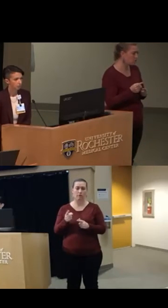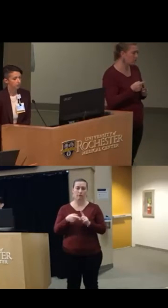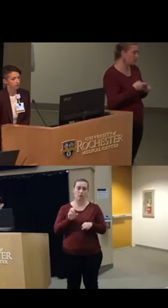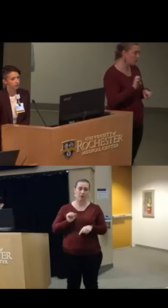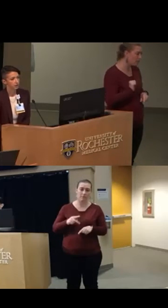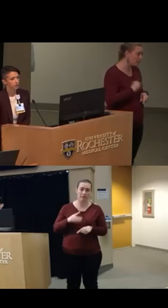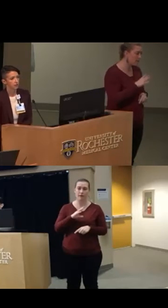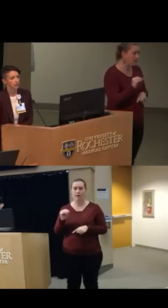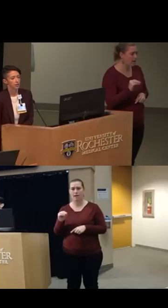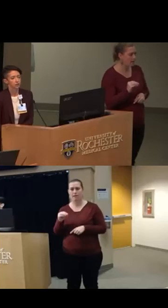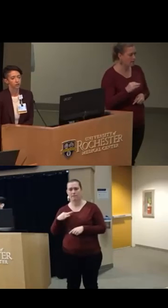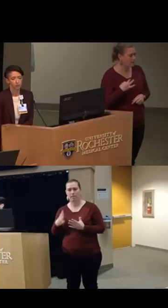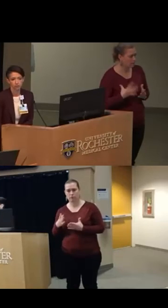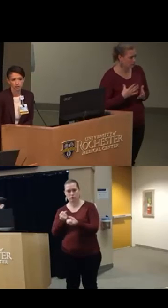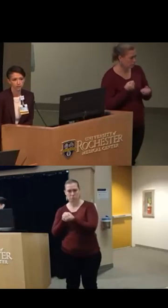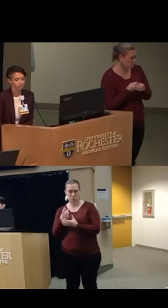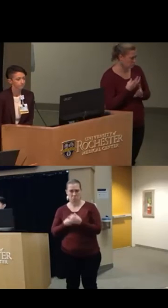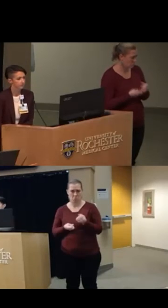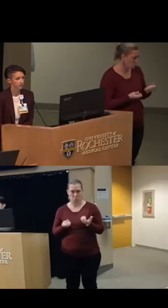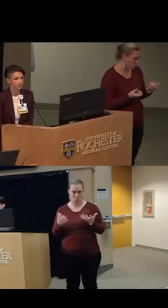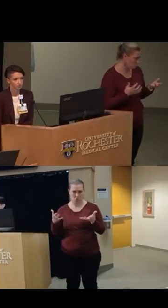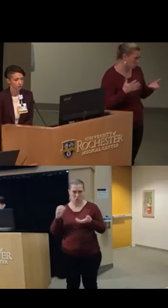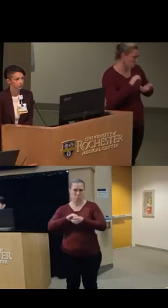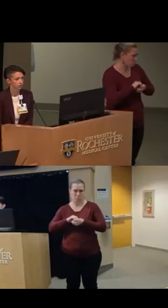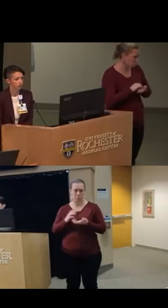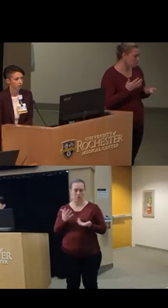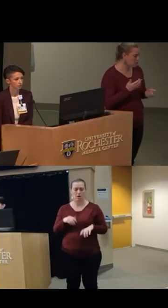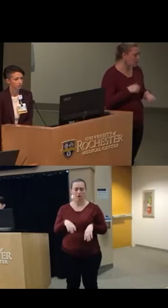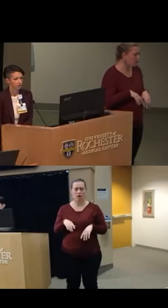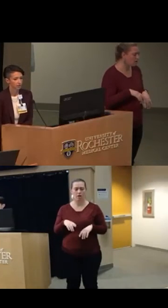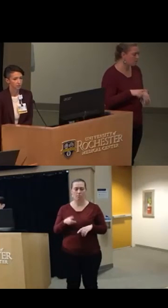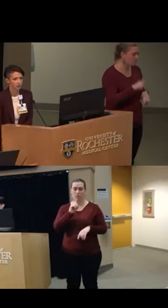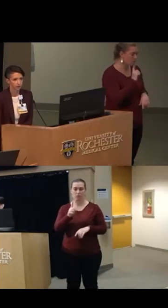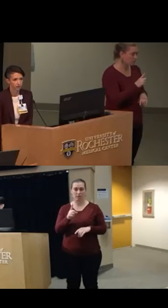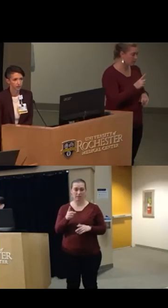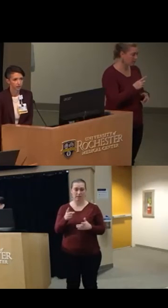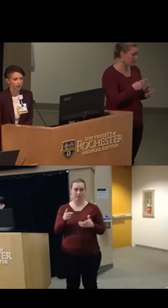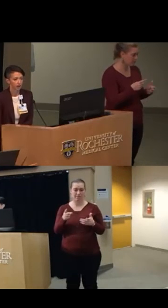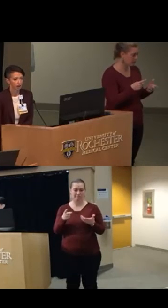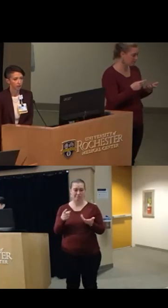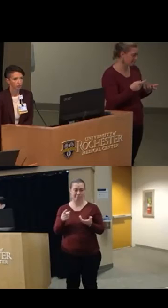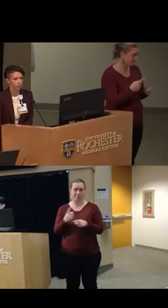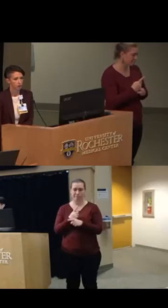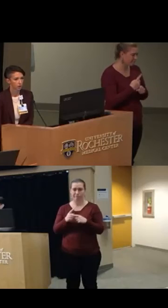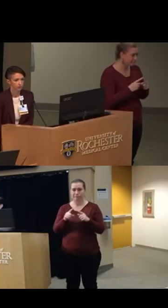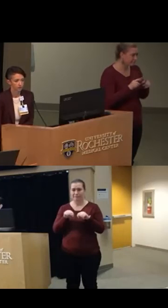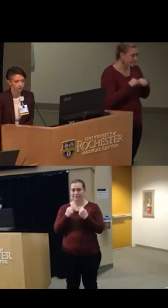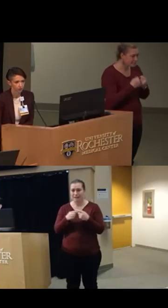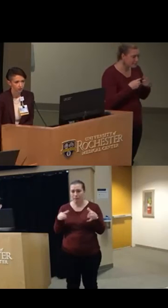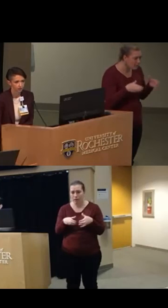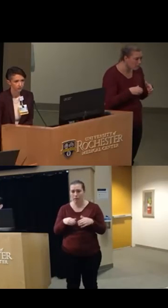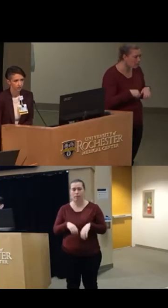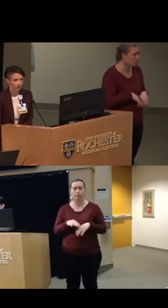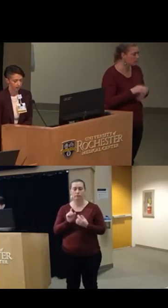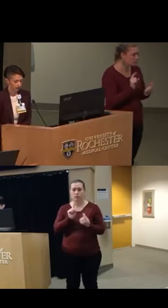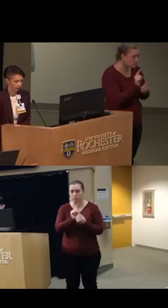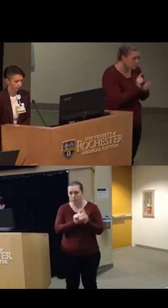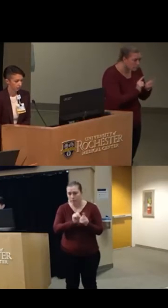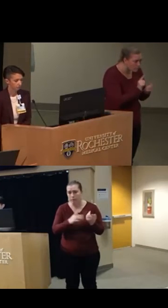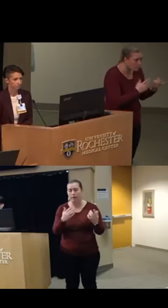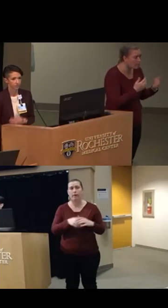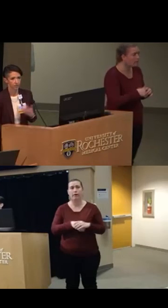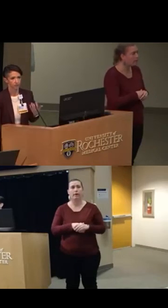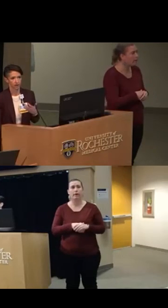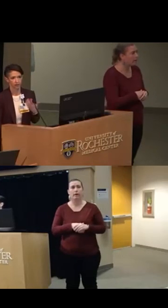but really innumerable numbers of Team huddles um one-on-one consultations um you know our